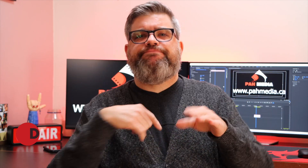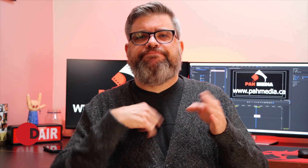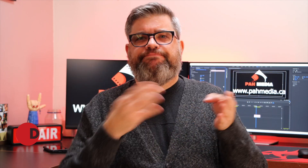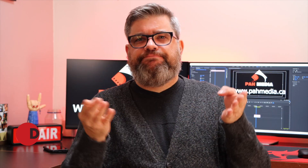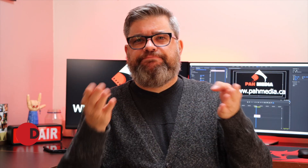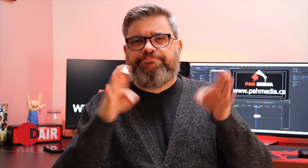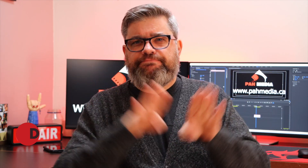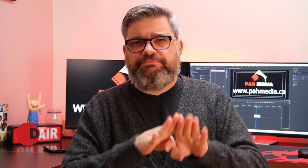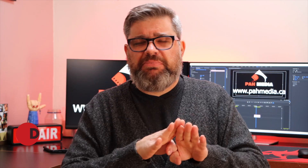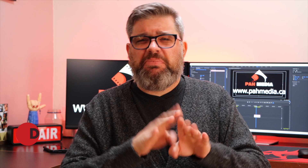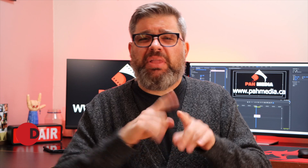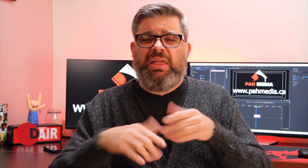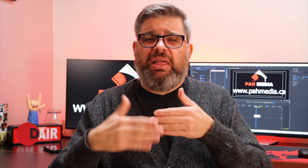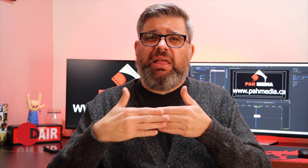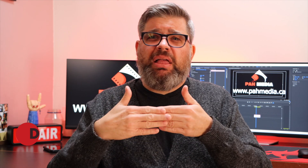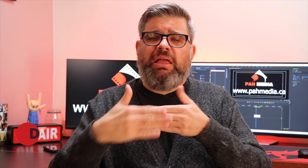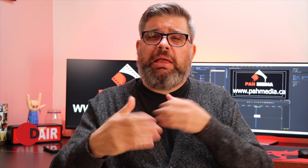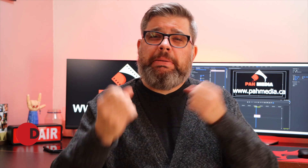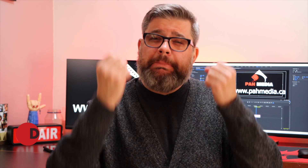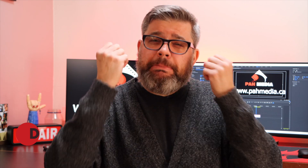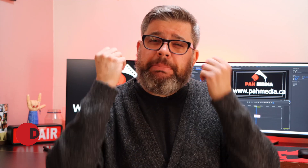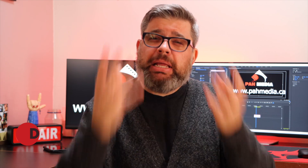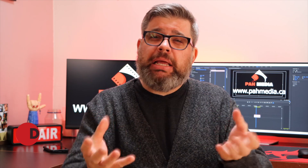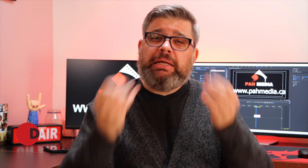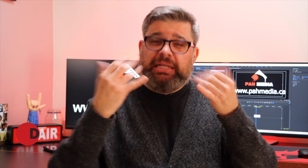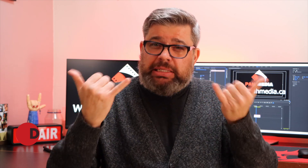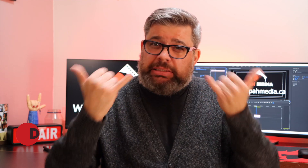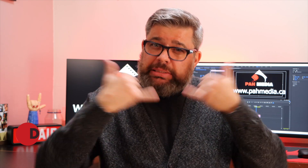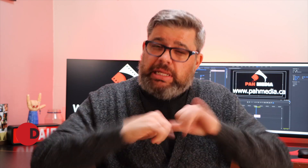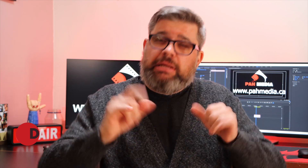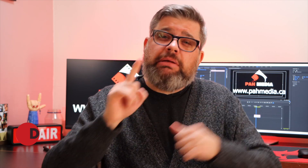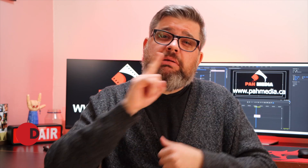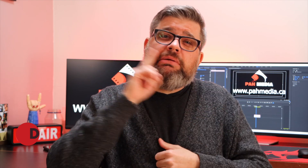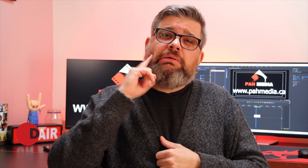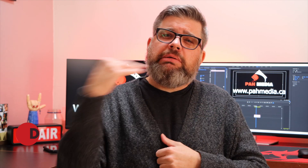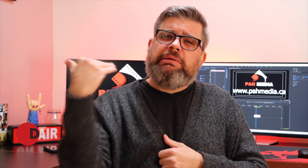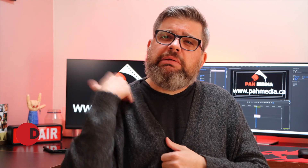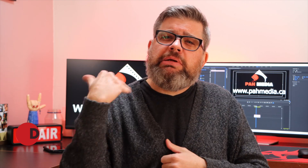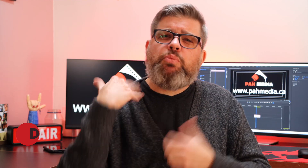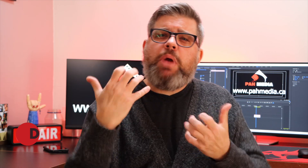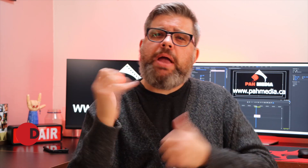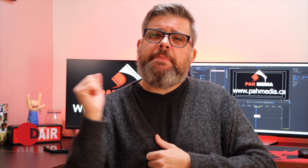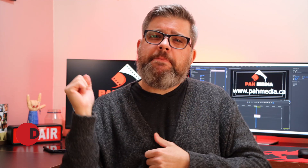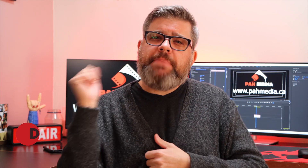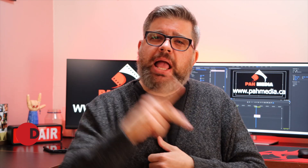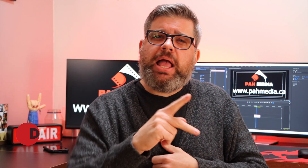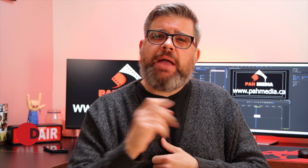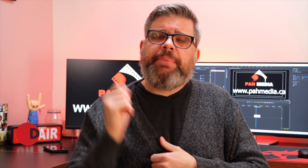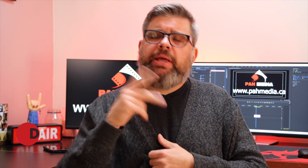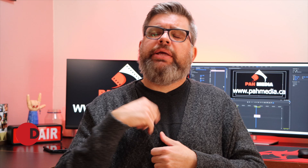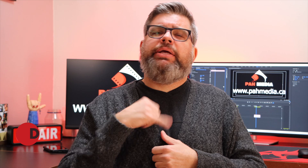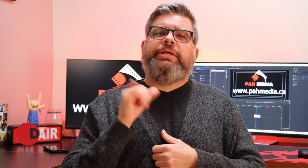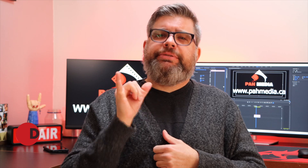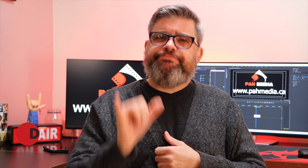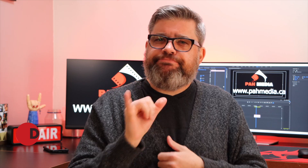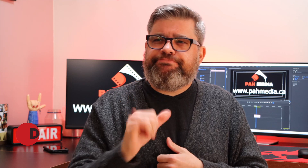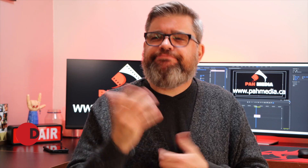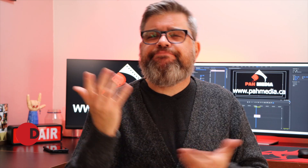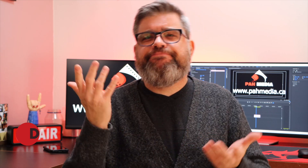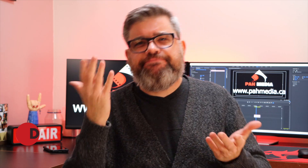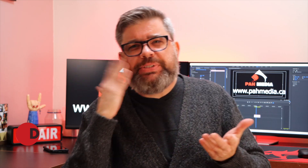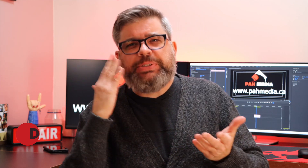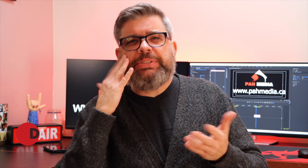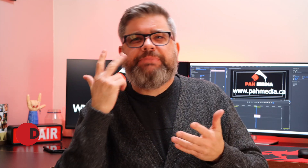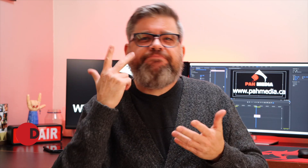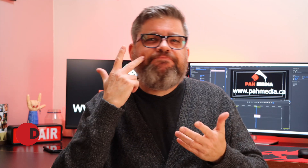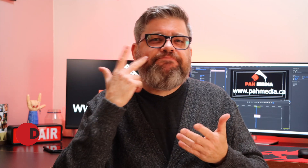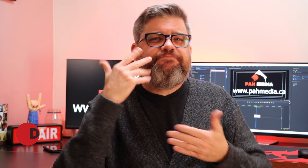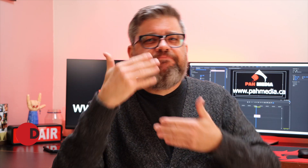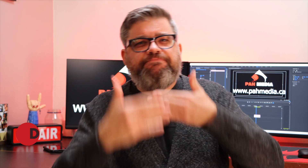come back and I kept putting it off. During the COVID-19 quarantine,